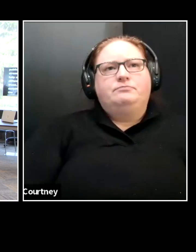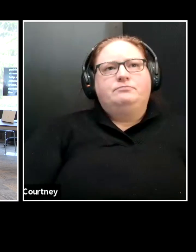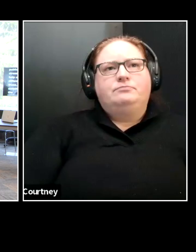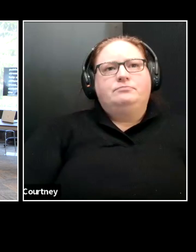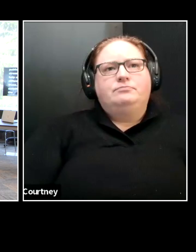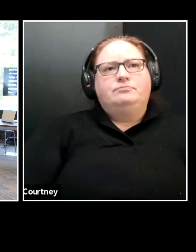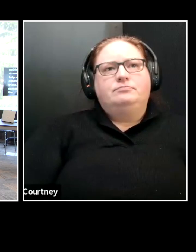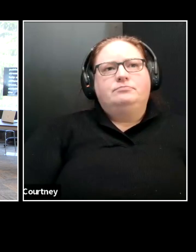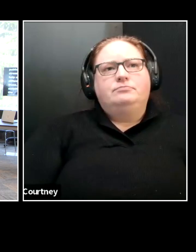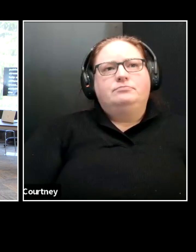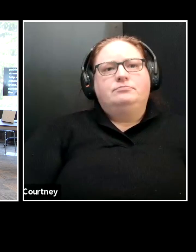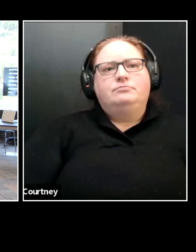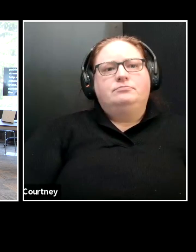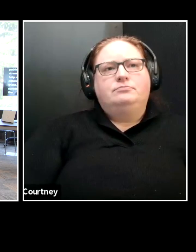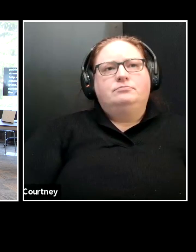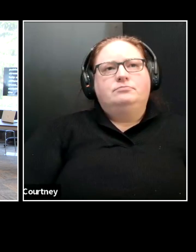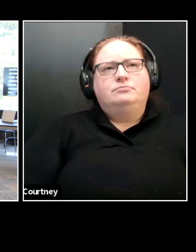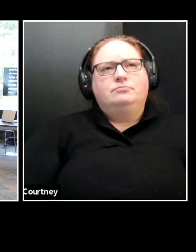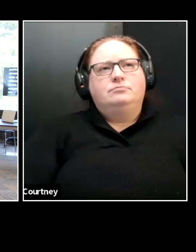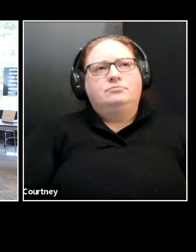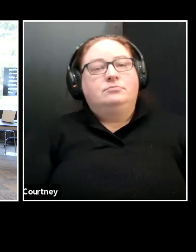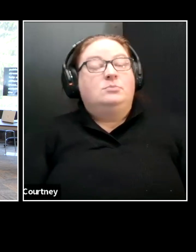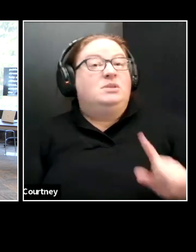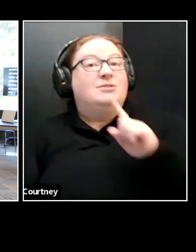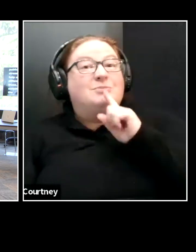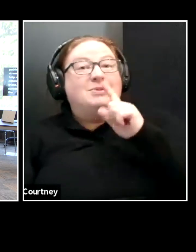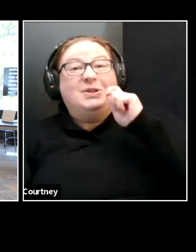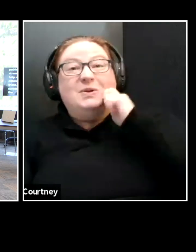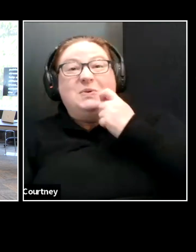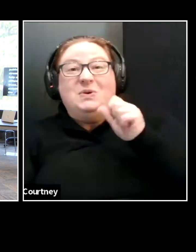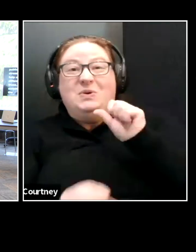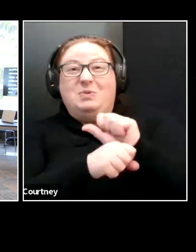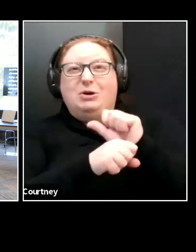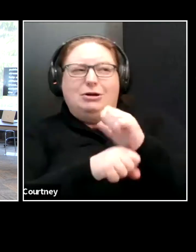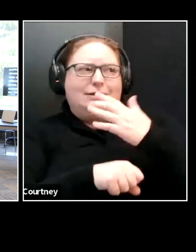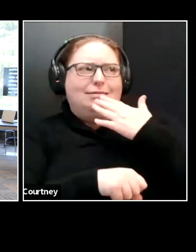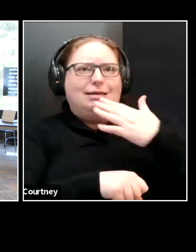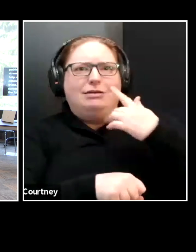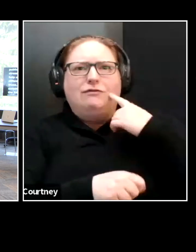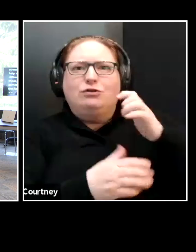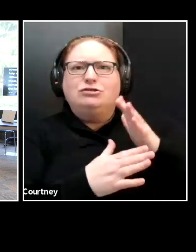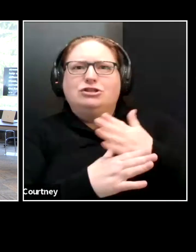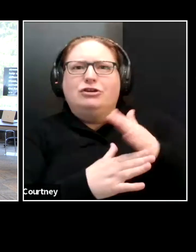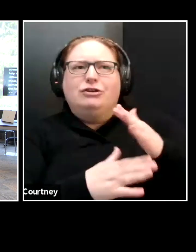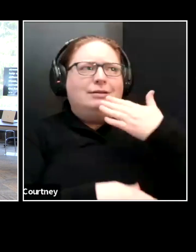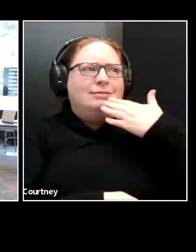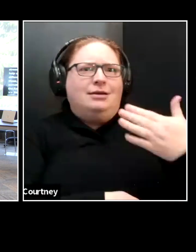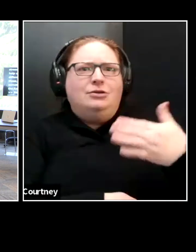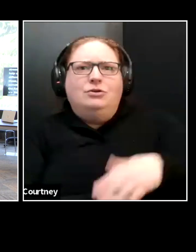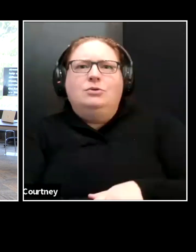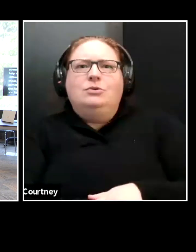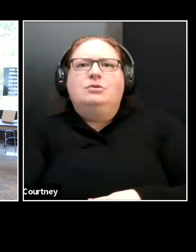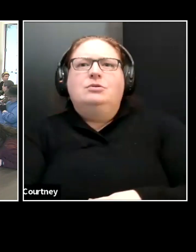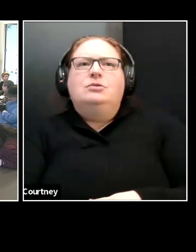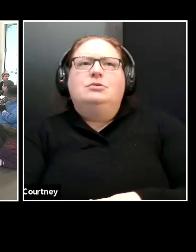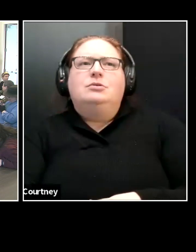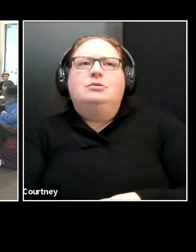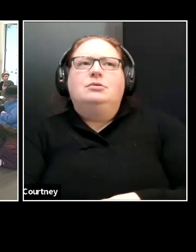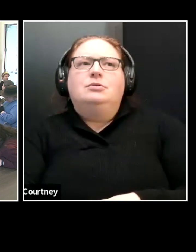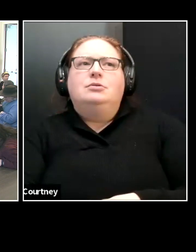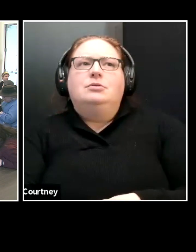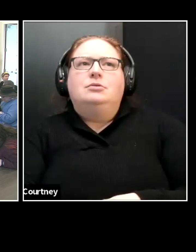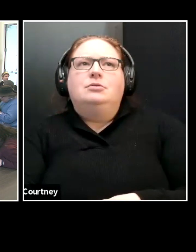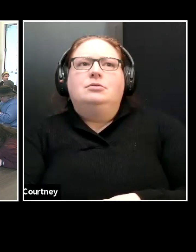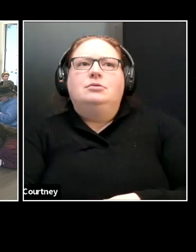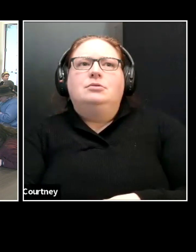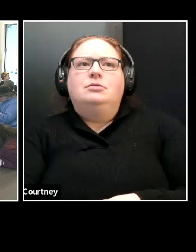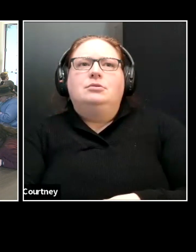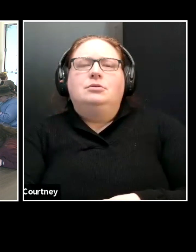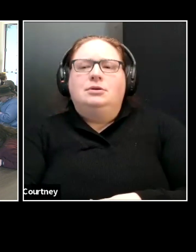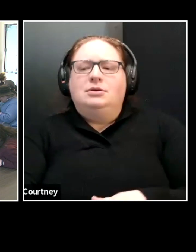Uh really uh cool work. Thank you for sharing. Um I I want to I don't know how how to say this